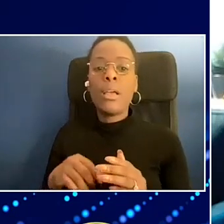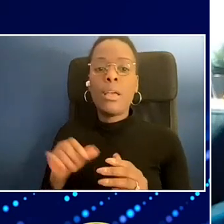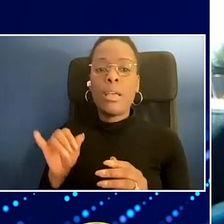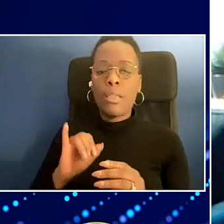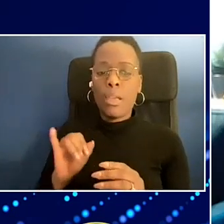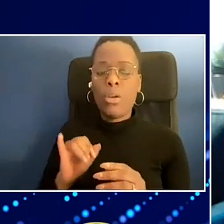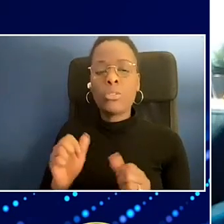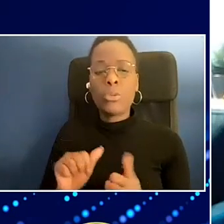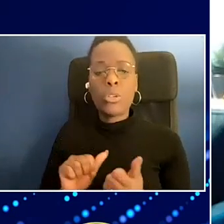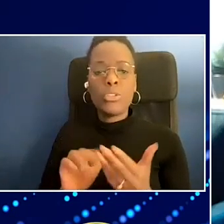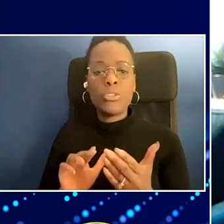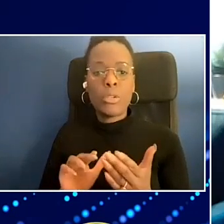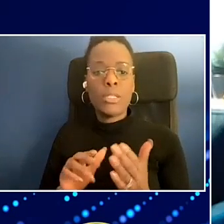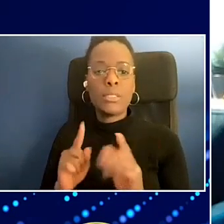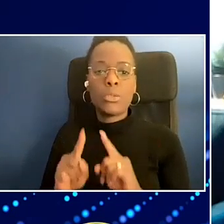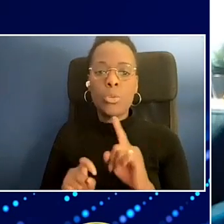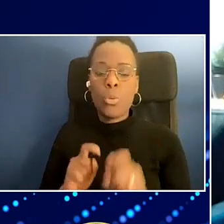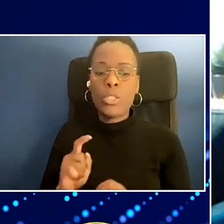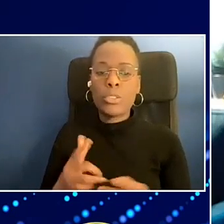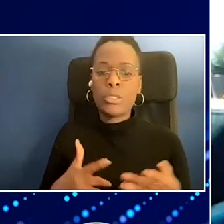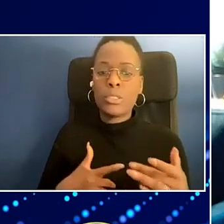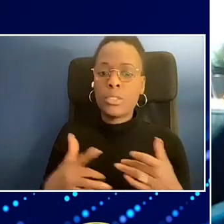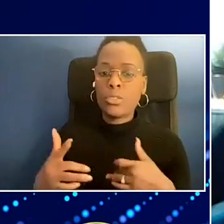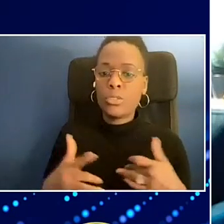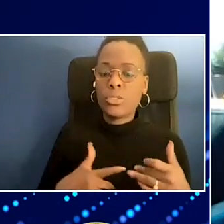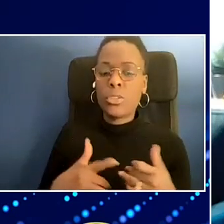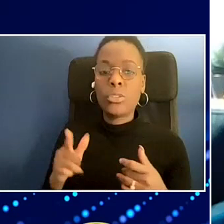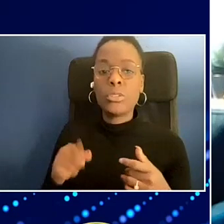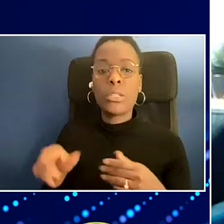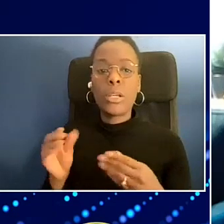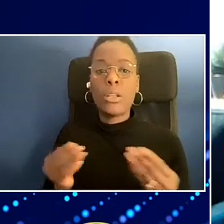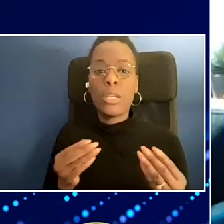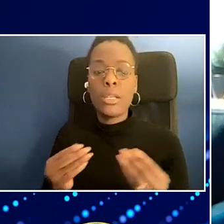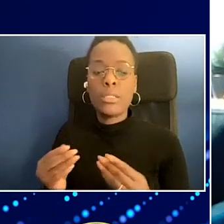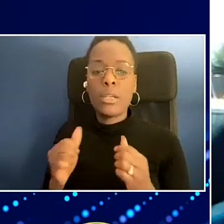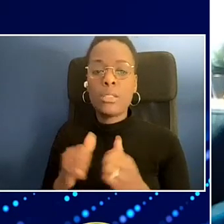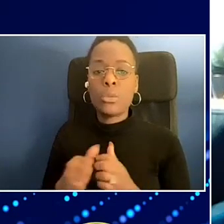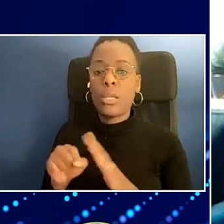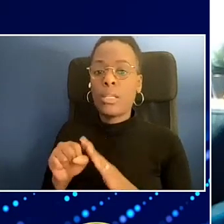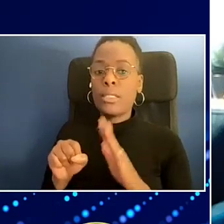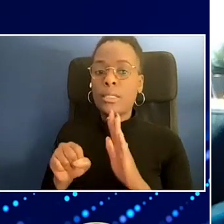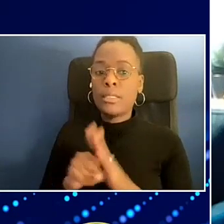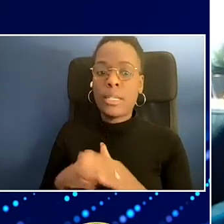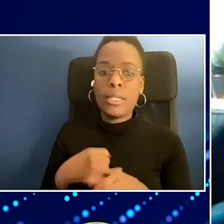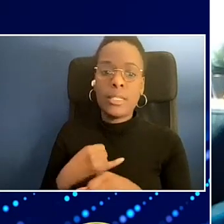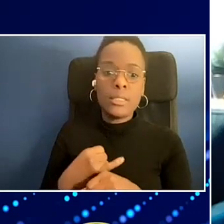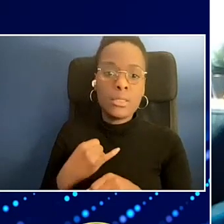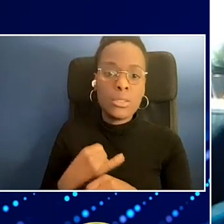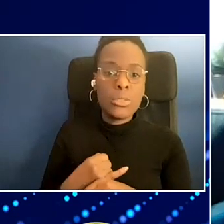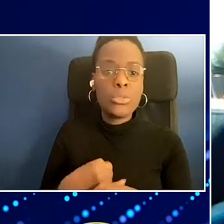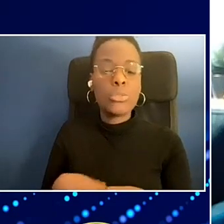the liaison between institutions, regional compacts, other SARA member states, students, and other stakeholders.